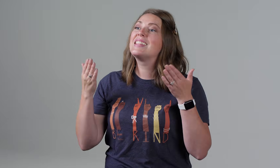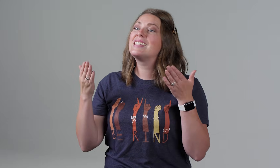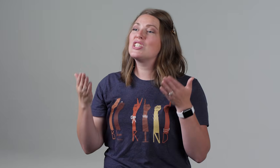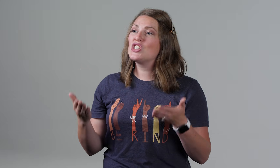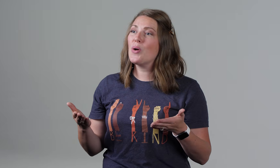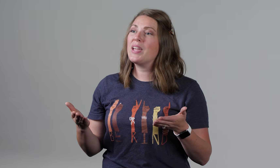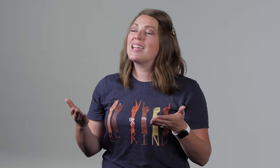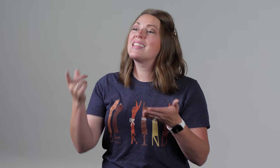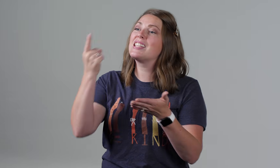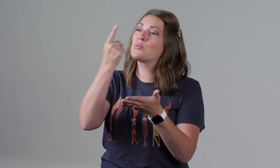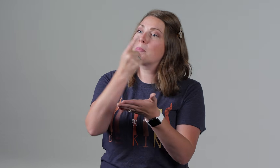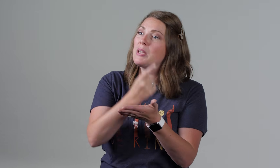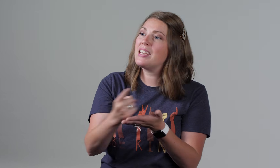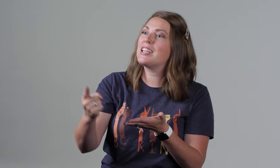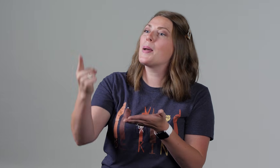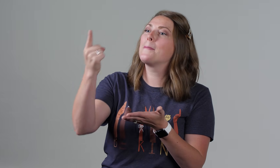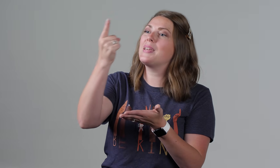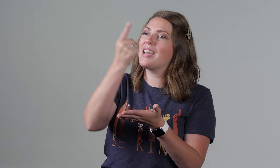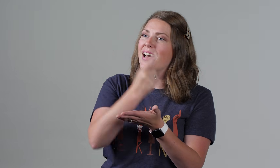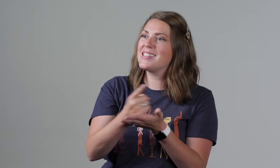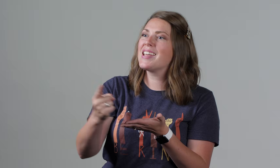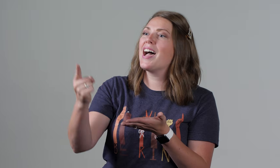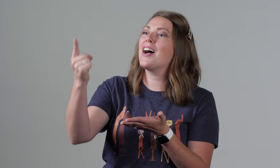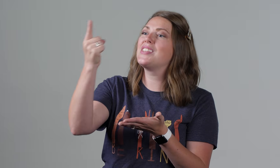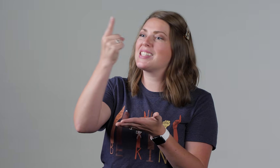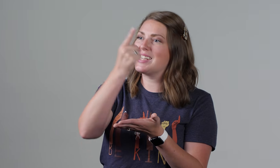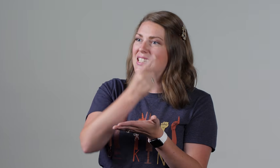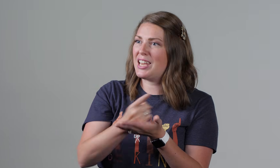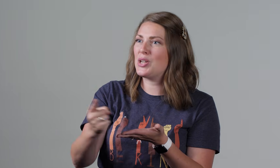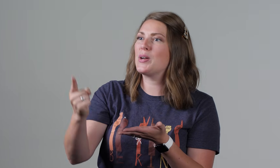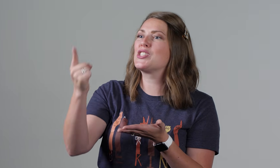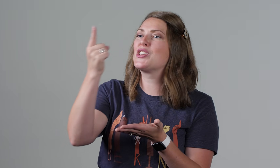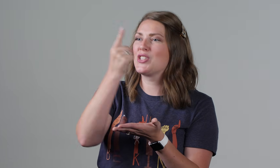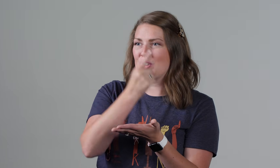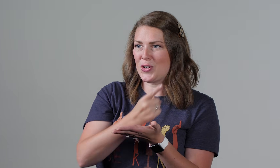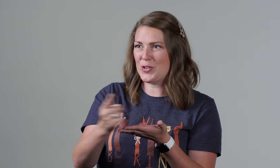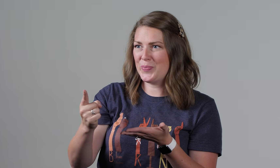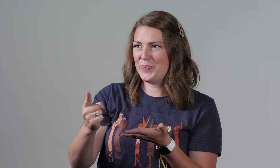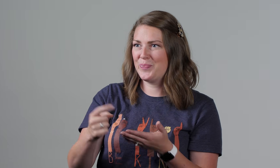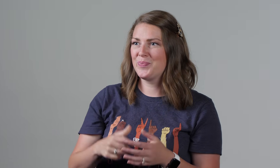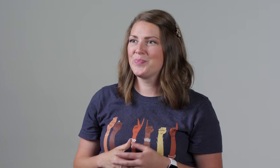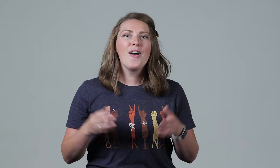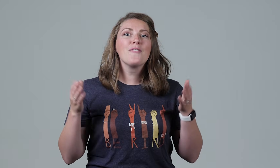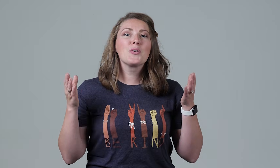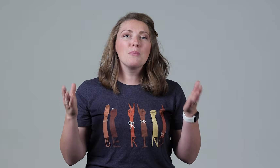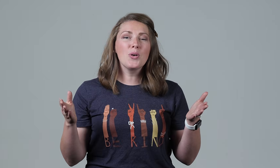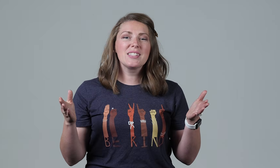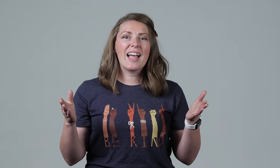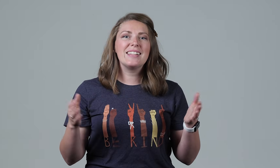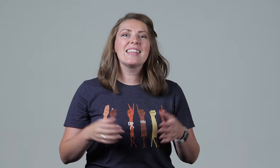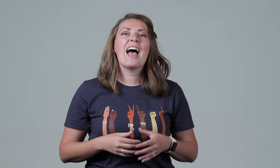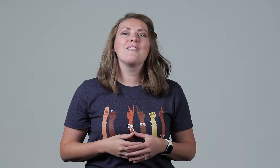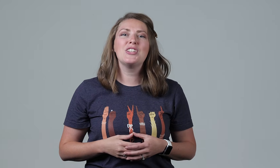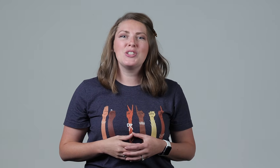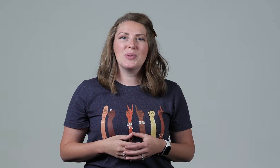This is showing that it's repeated because of this continuous circle. For more signs having to do with